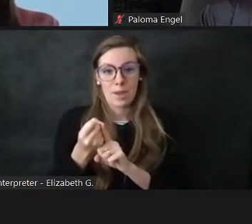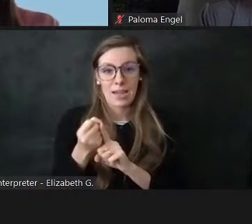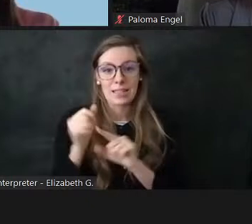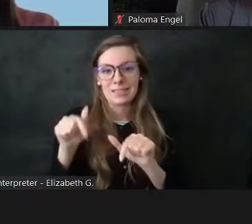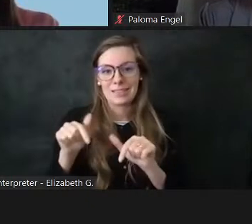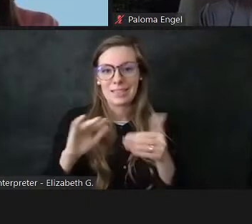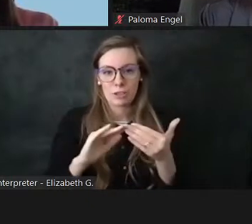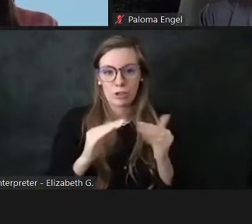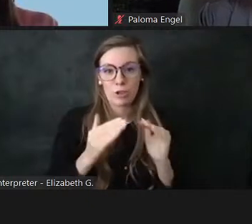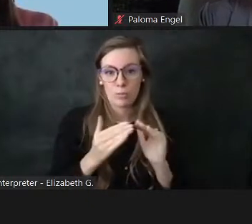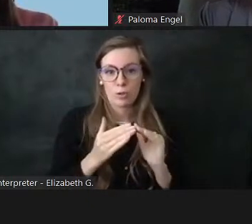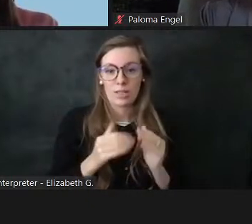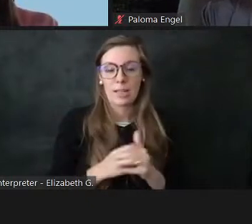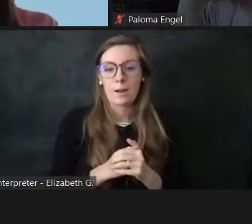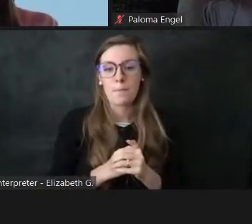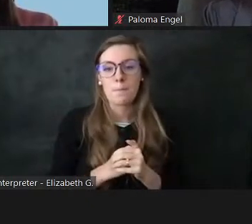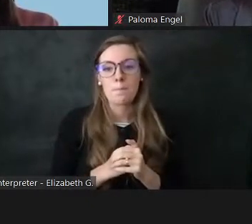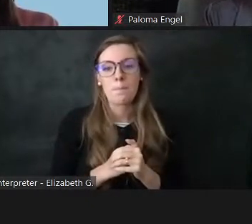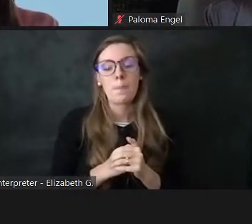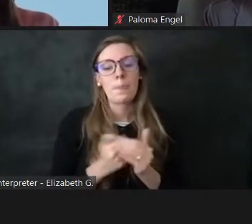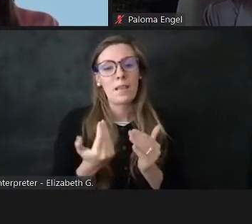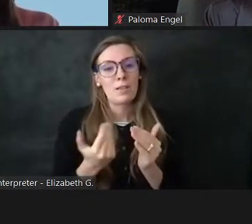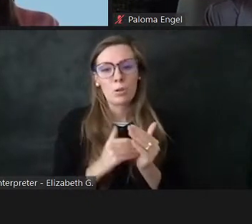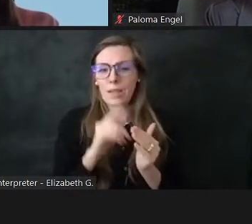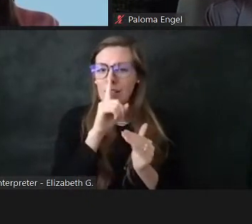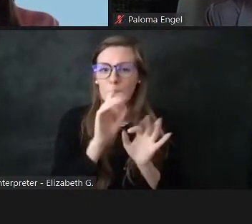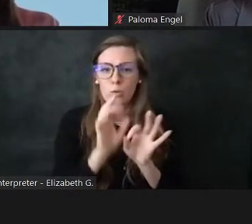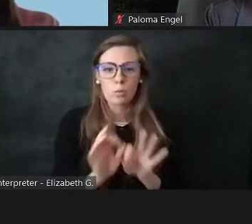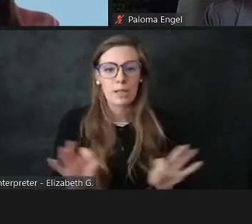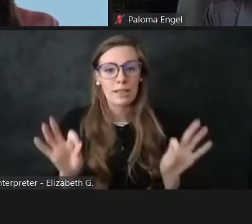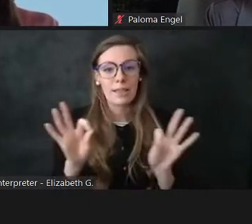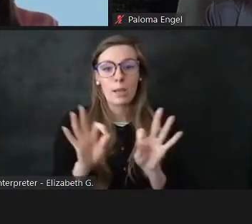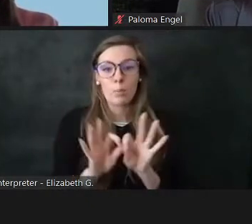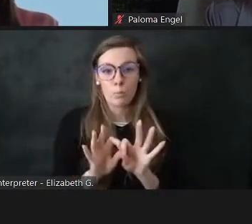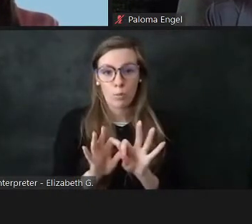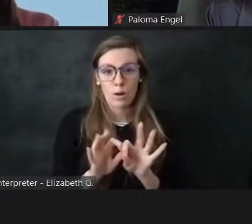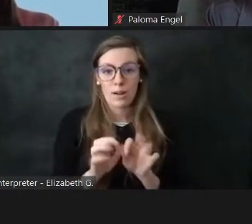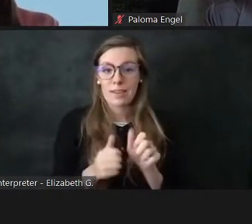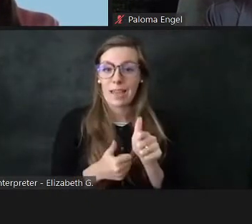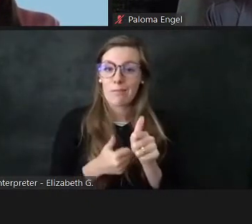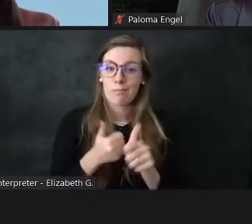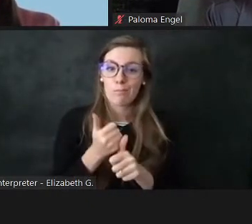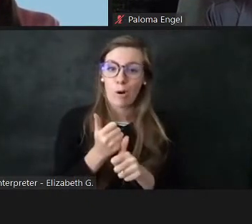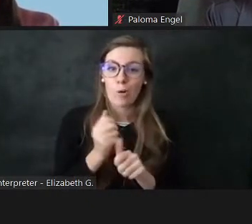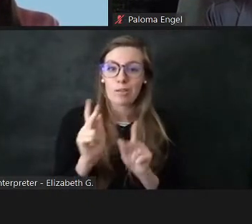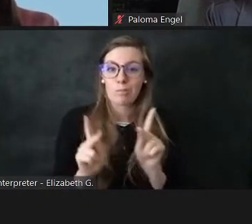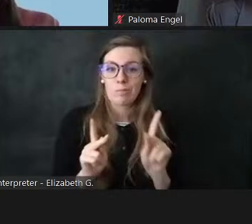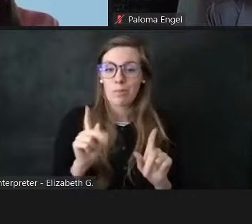So it's imperative that we get the most people vaccinated as soon as possible.